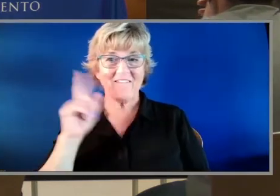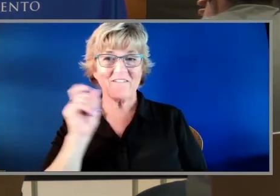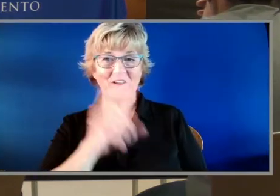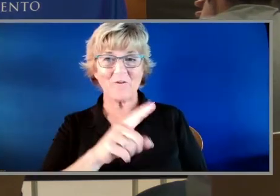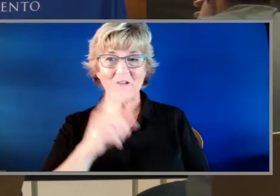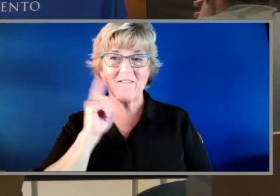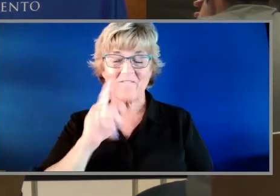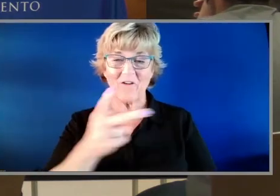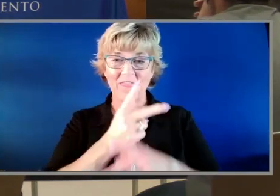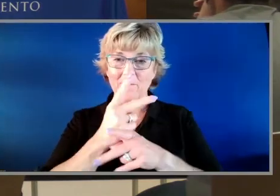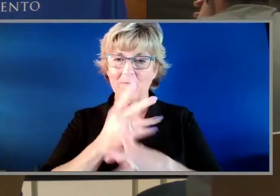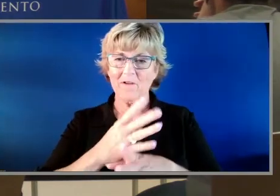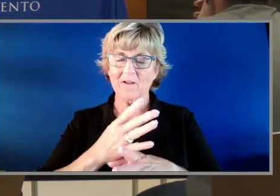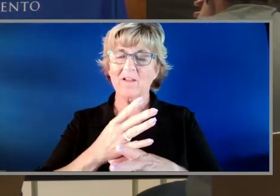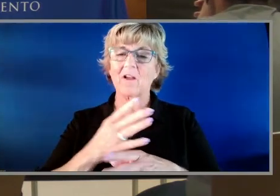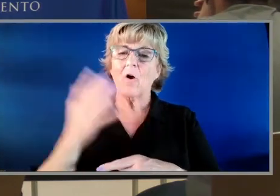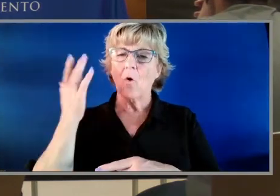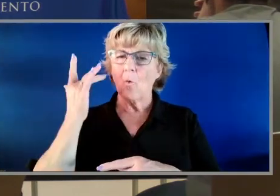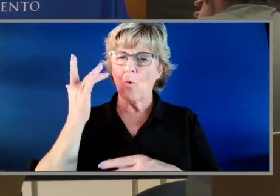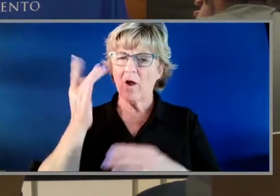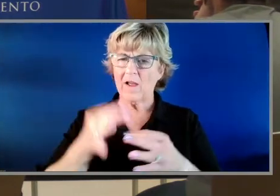Studio: supervisor, why do you feel it is important to keep communities together.